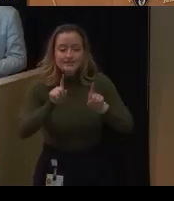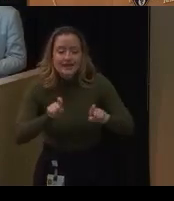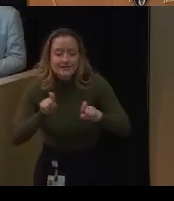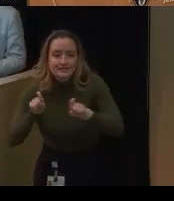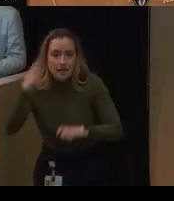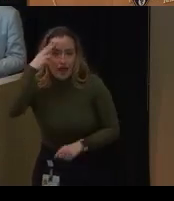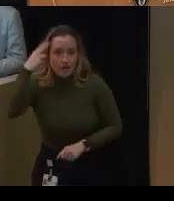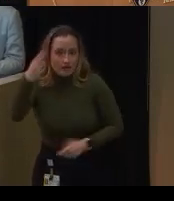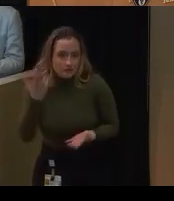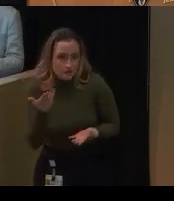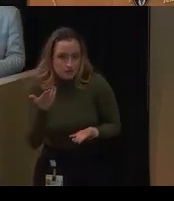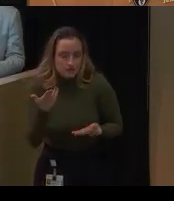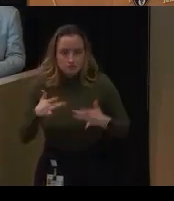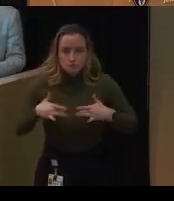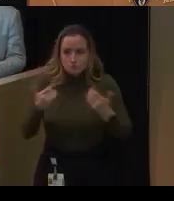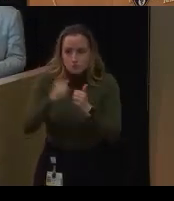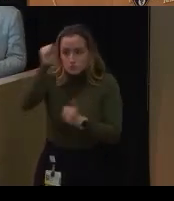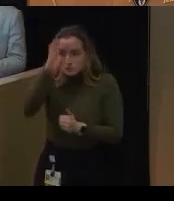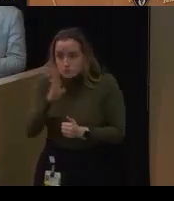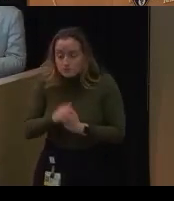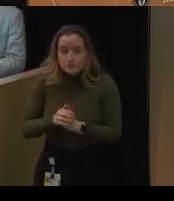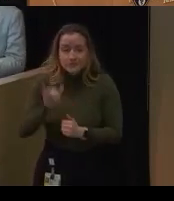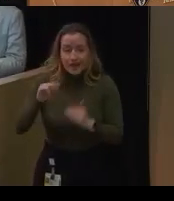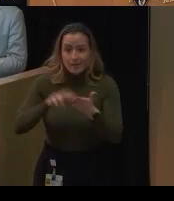Mind impairment in schizophrenia is it due to impairment in the specialized Network